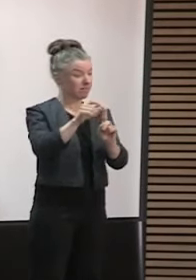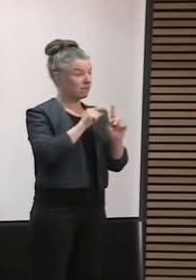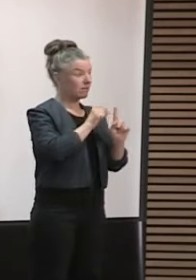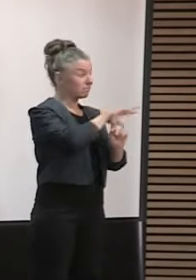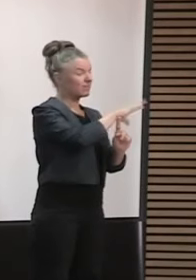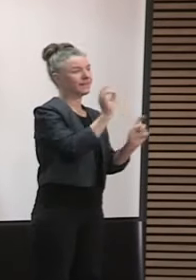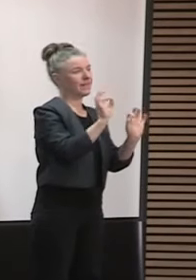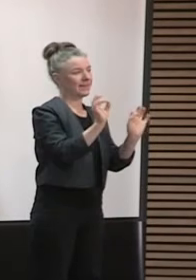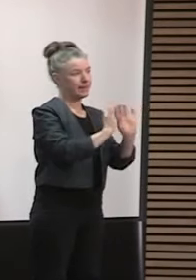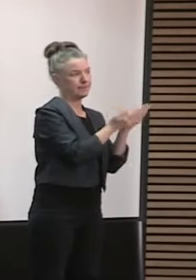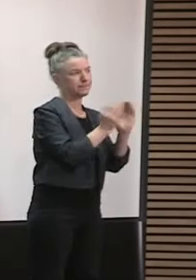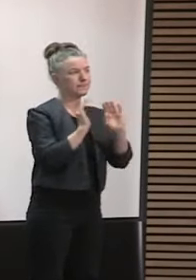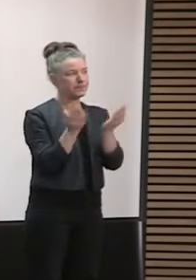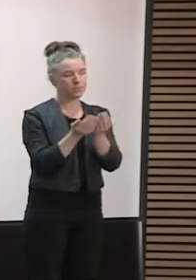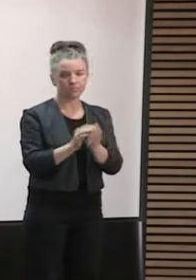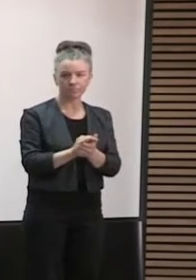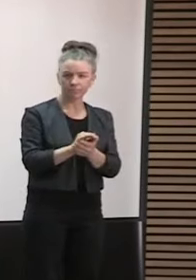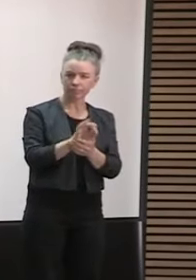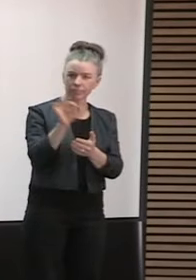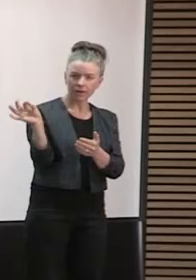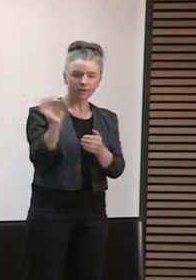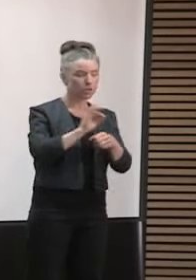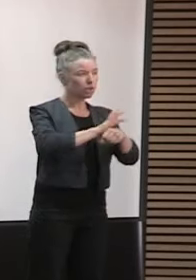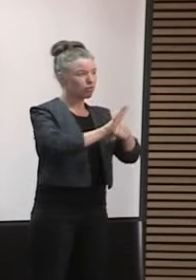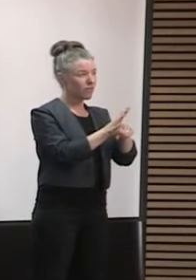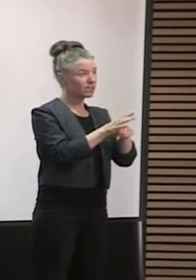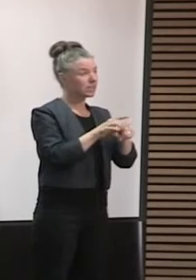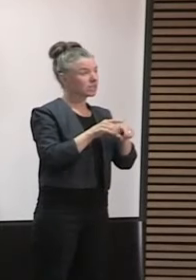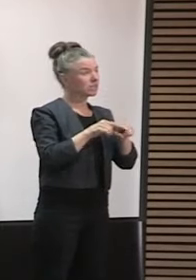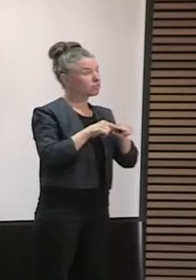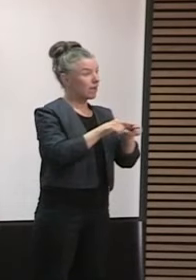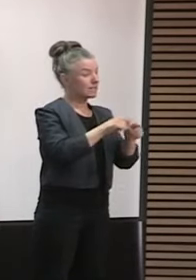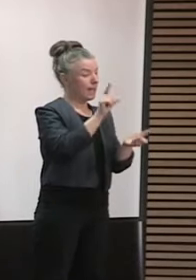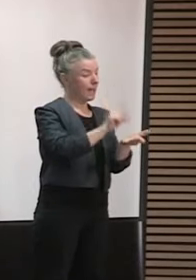LkJhLkJhLkJhLkJh. Do you know if they were -- Rydges. Do you know if they were colleagues